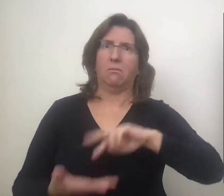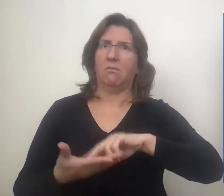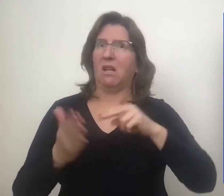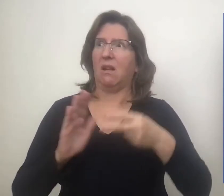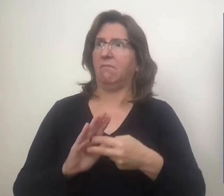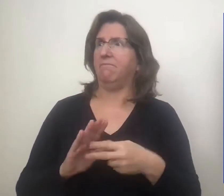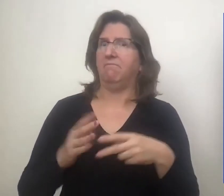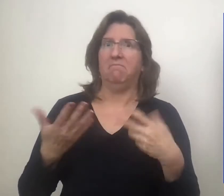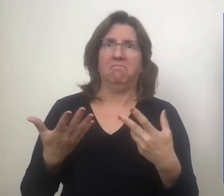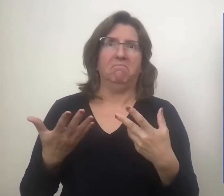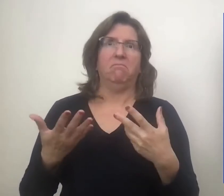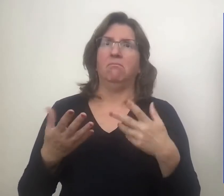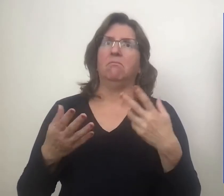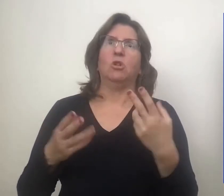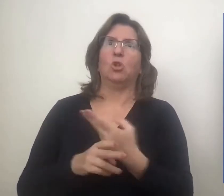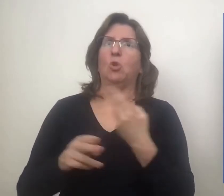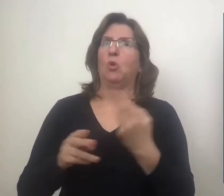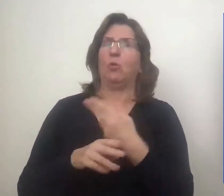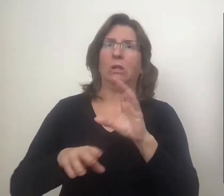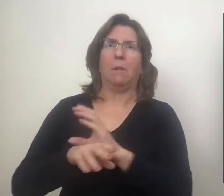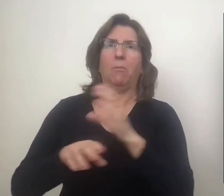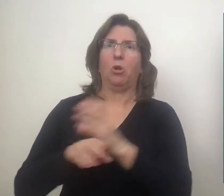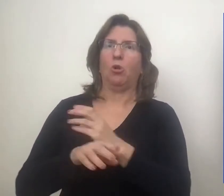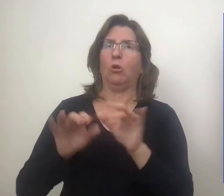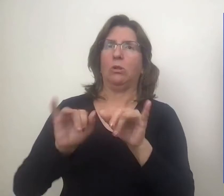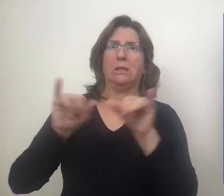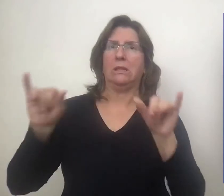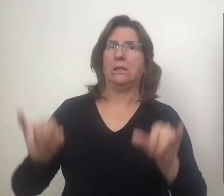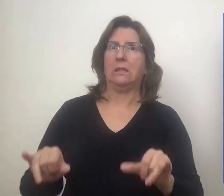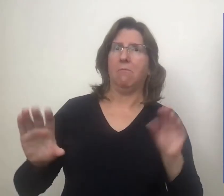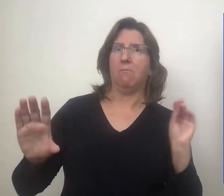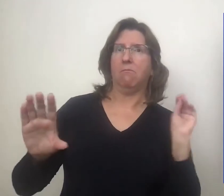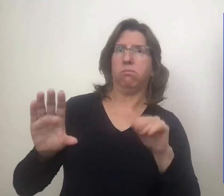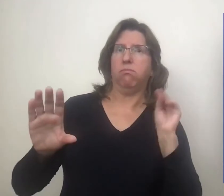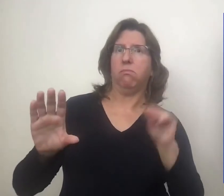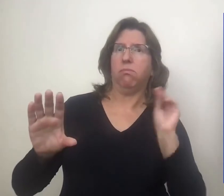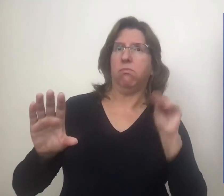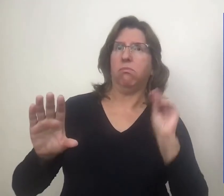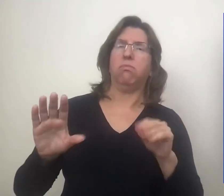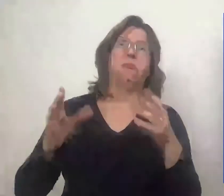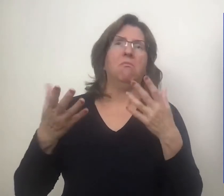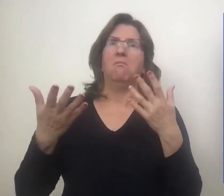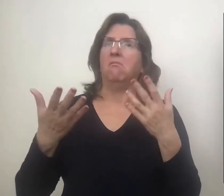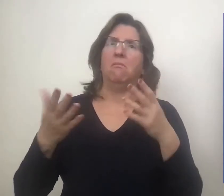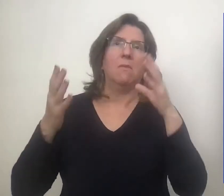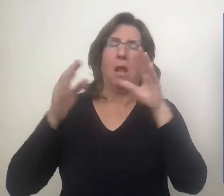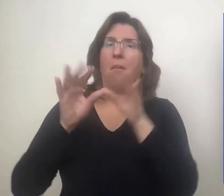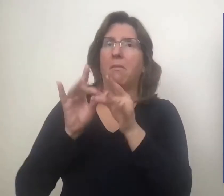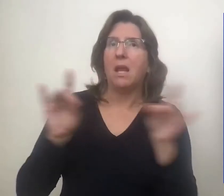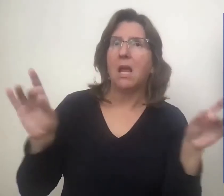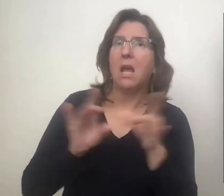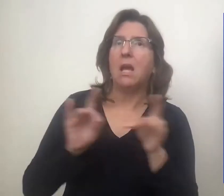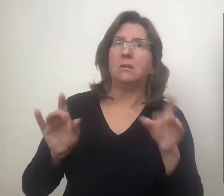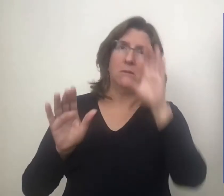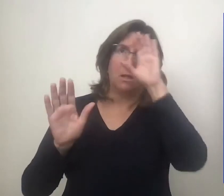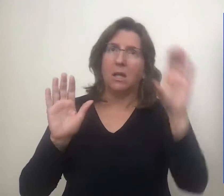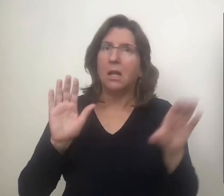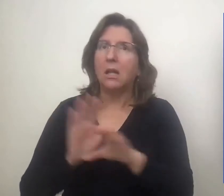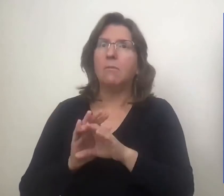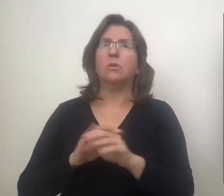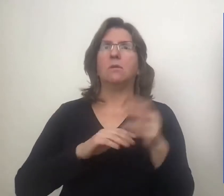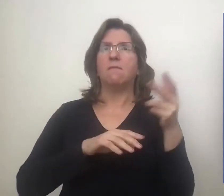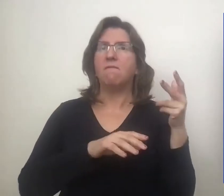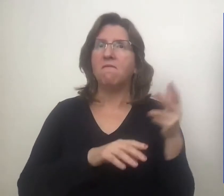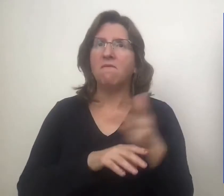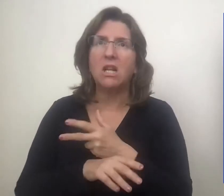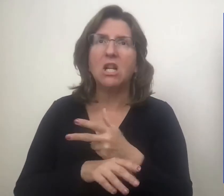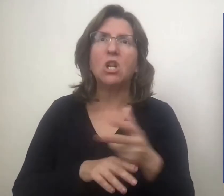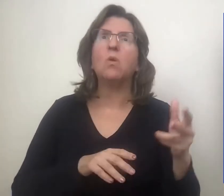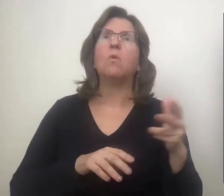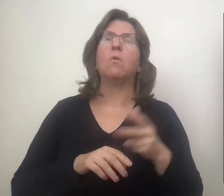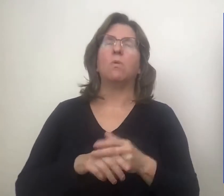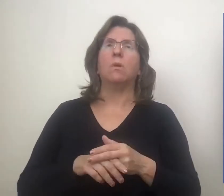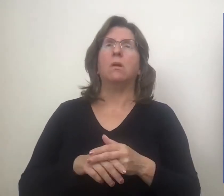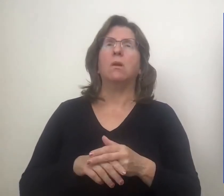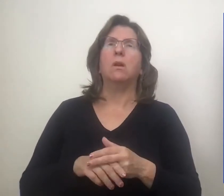Meaning the type of computers used, whether captions, images, videos, etc.